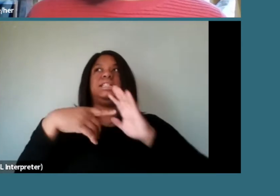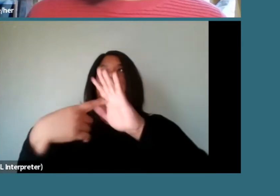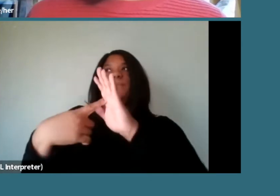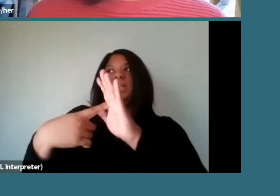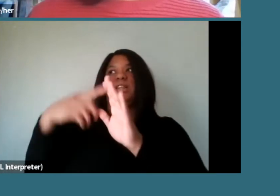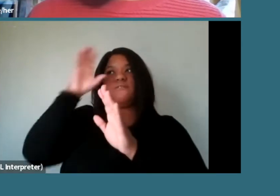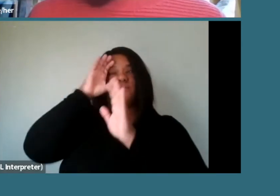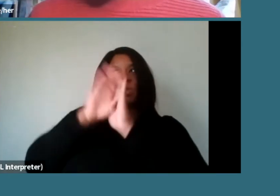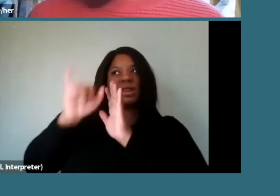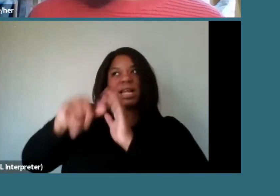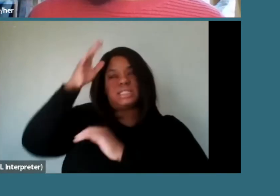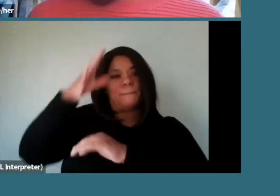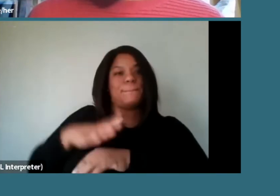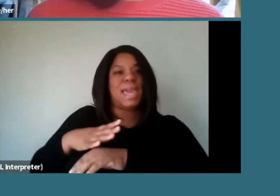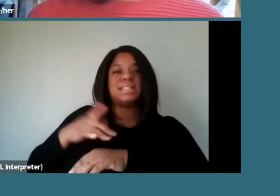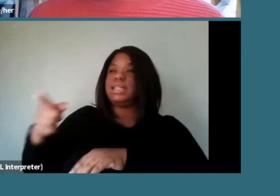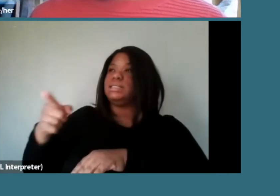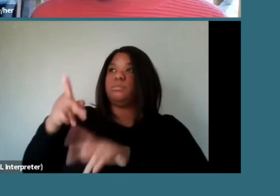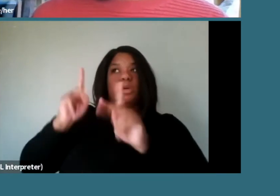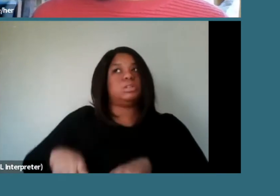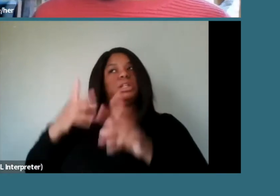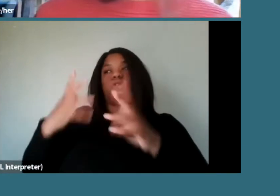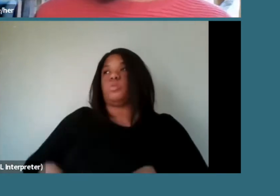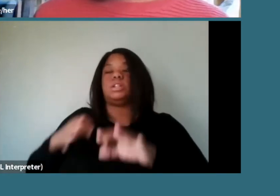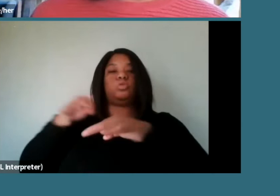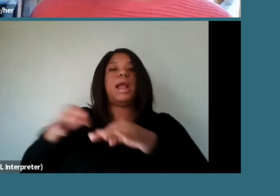that this person did not want to be described as a man. They would rather be described as a person.